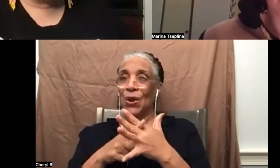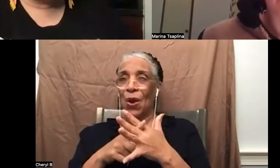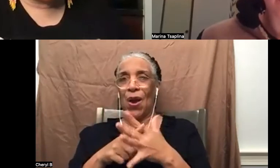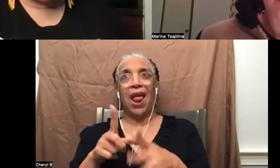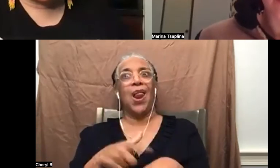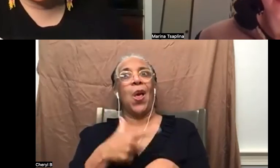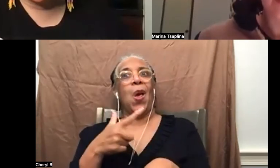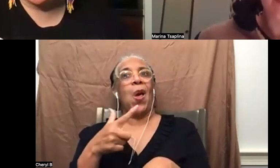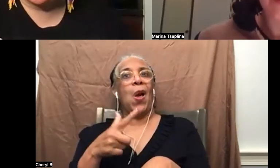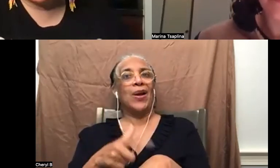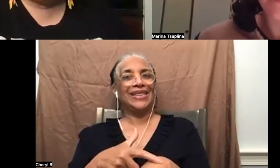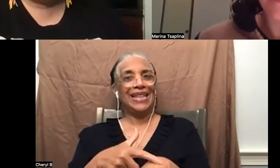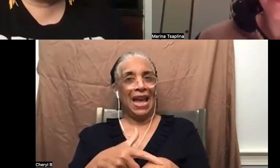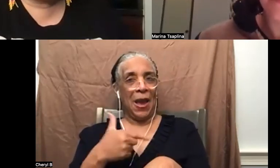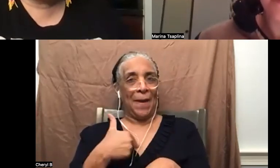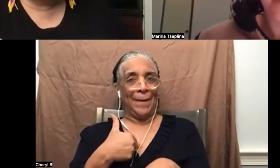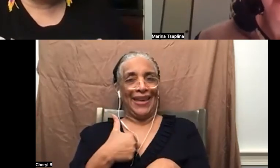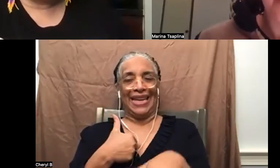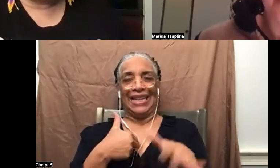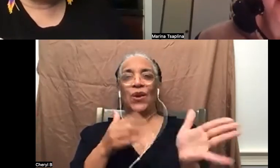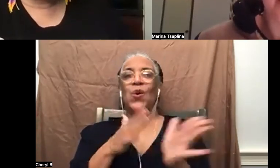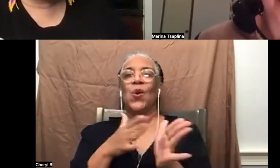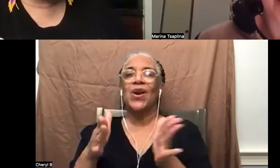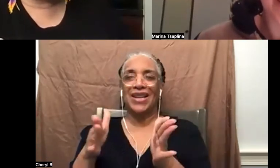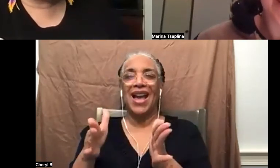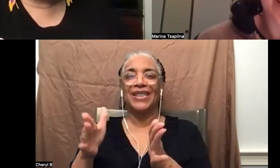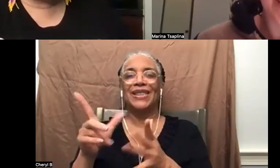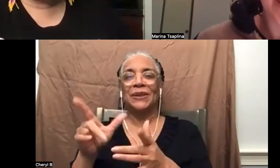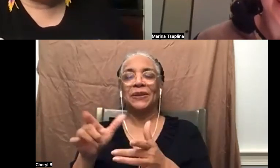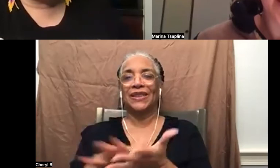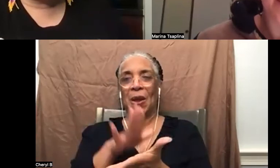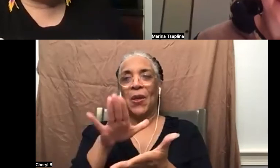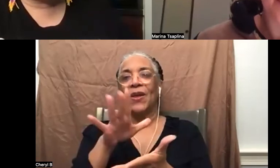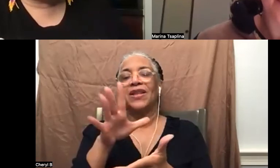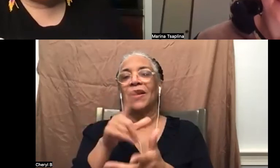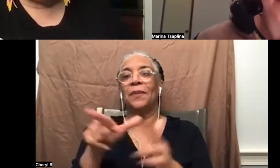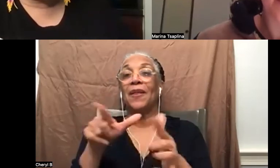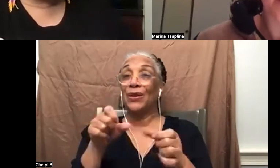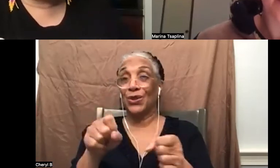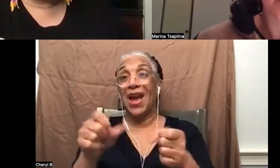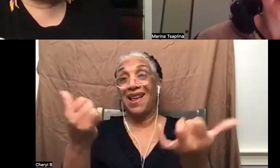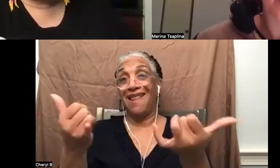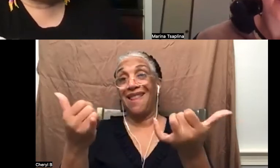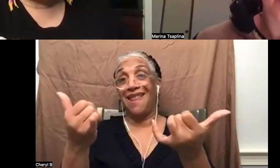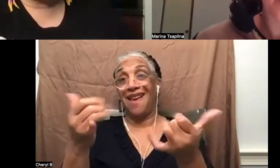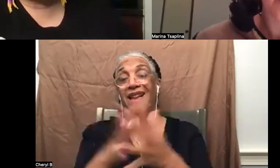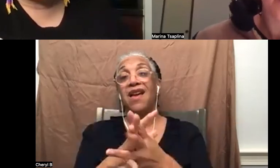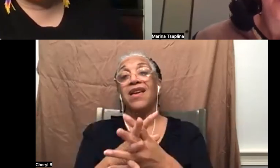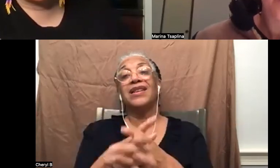since I've been on a campus, organizing . The strategies that you all have to take now could be entirely different than what